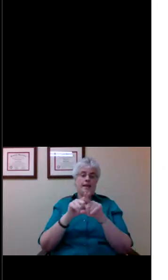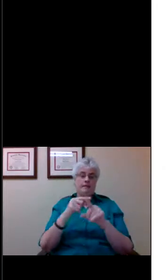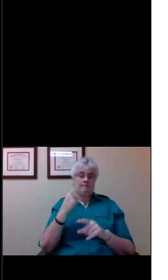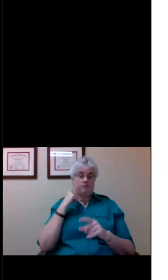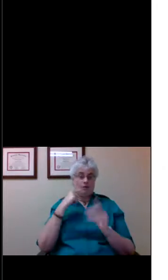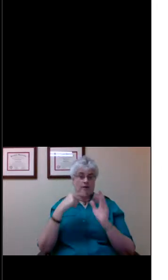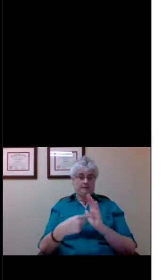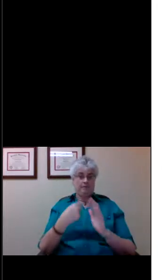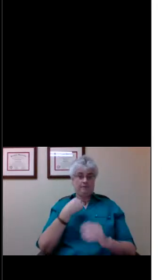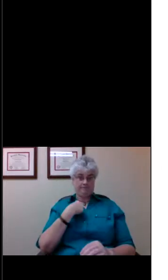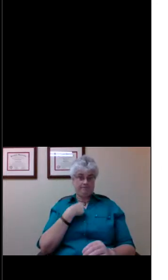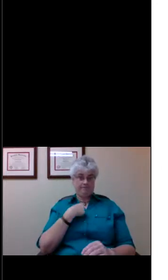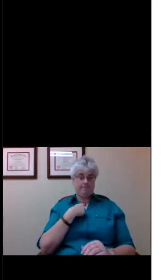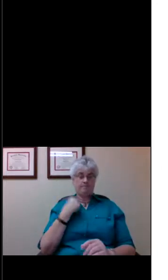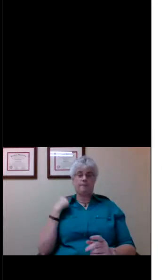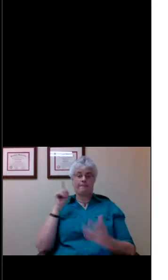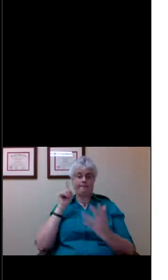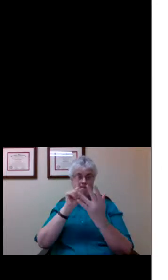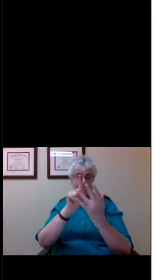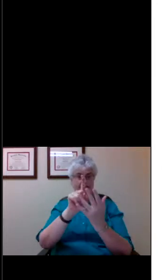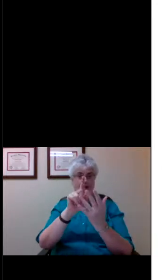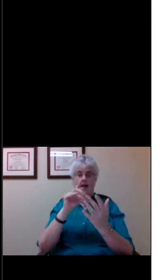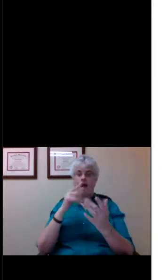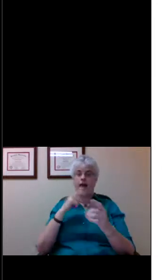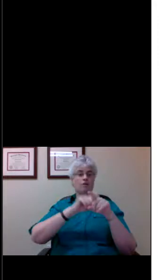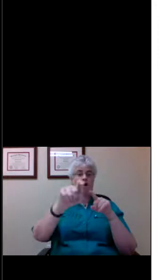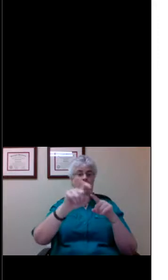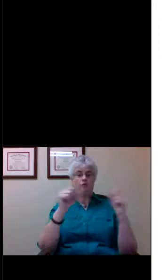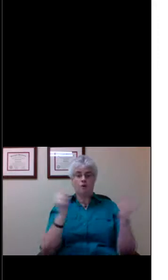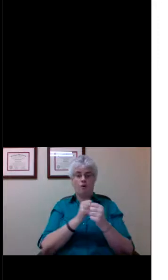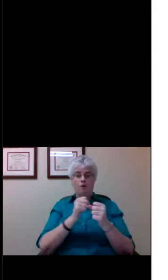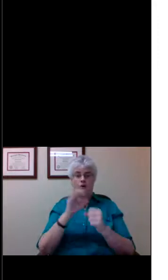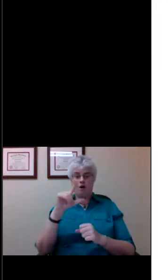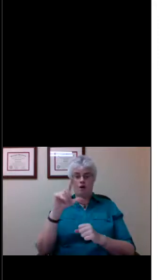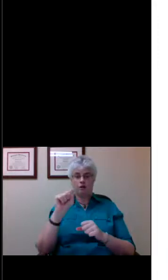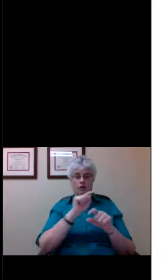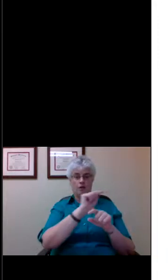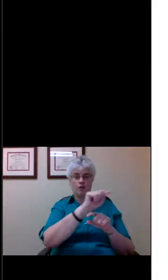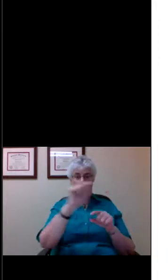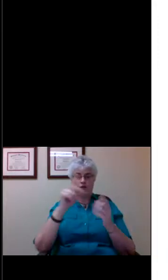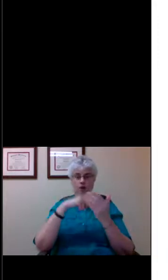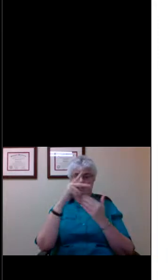did a thorough on-site visit, like, for example, I would do a cold call.